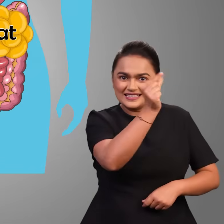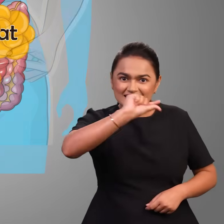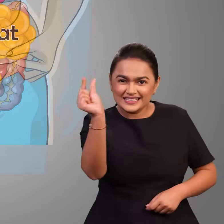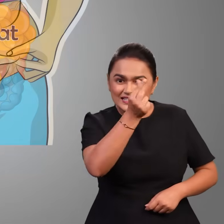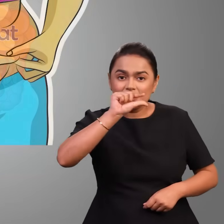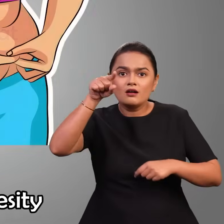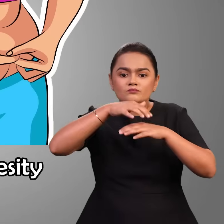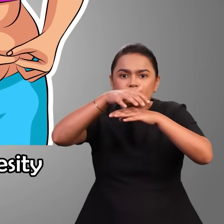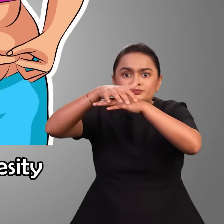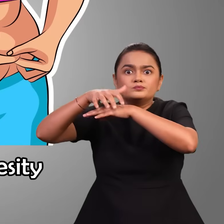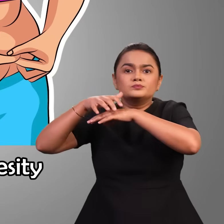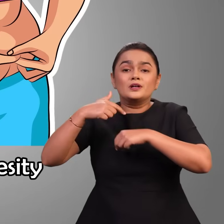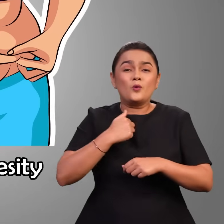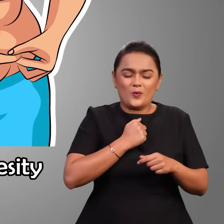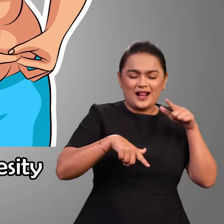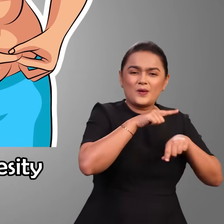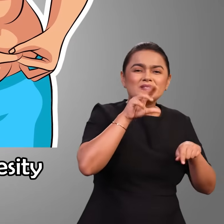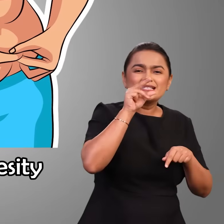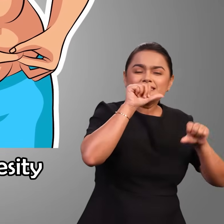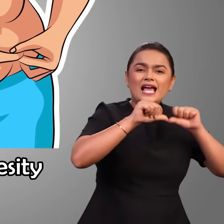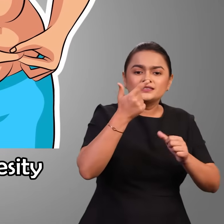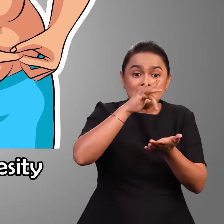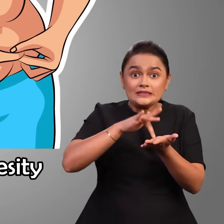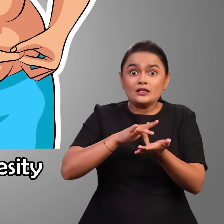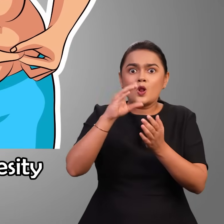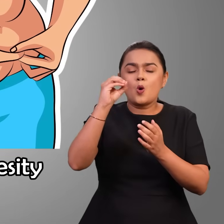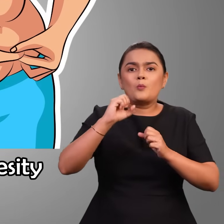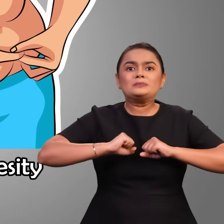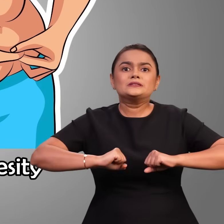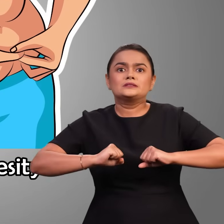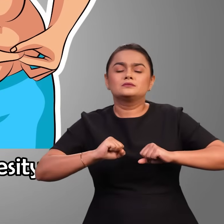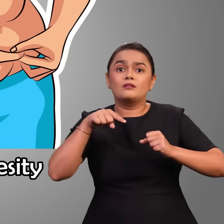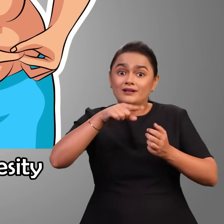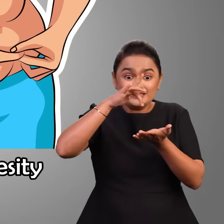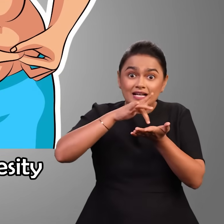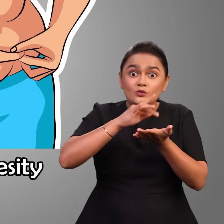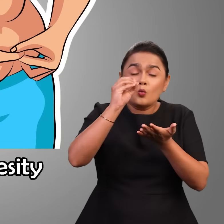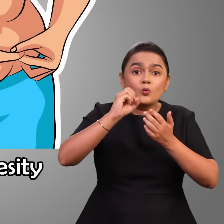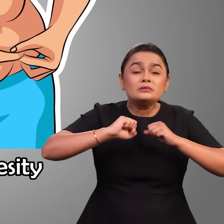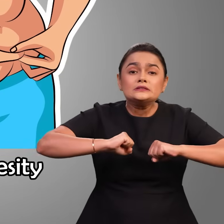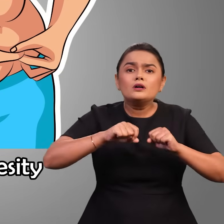In our language this is called central obesity. Now what this central obesity does is,